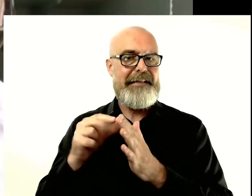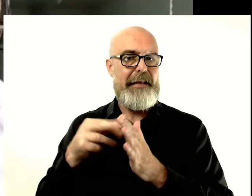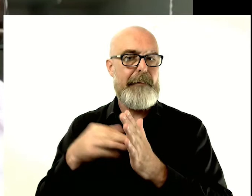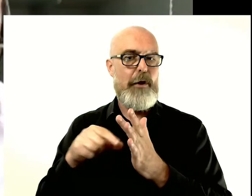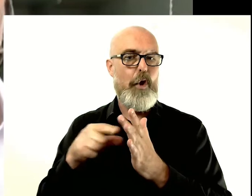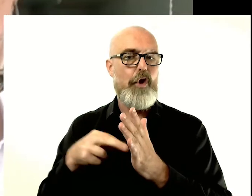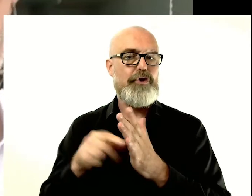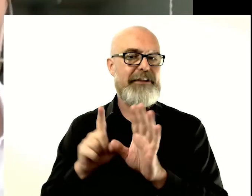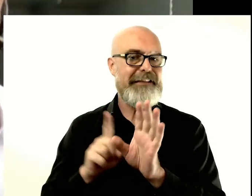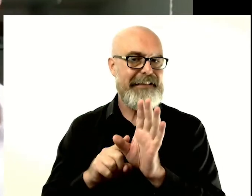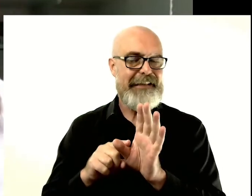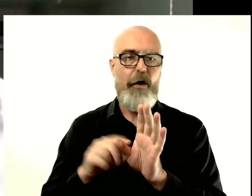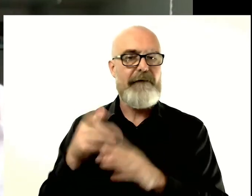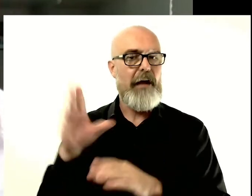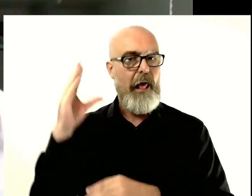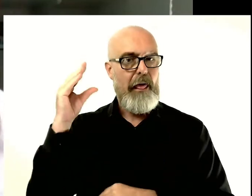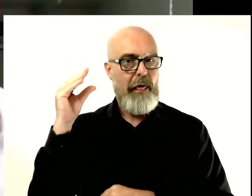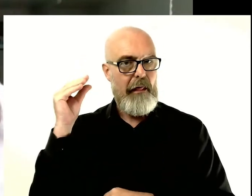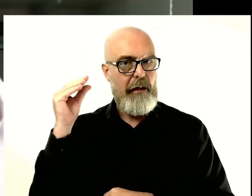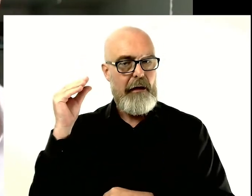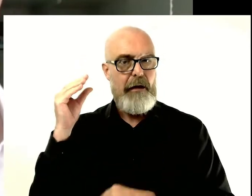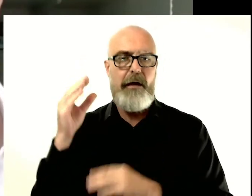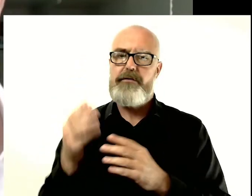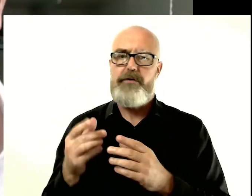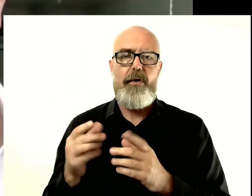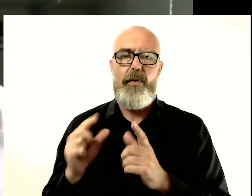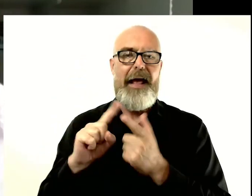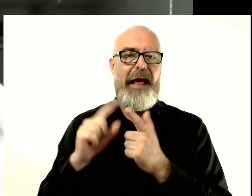the epidemiology of hearing loss and